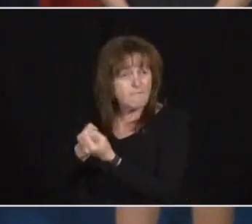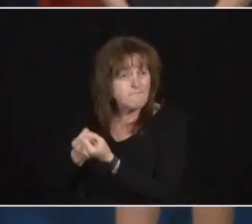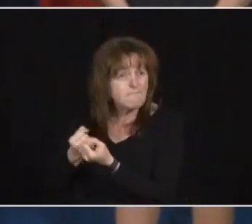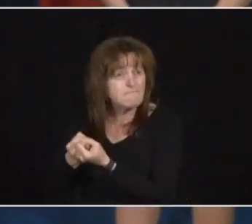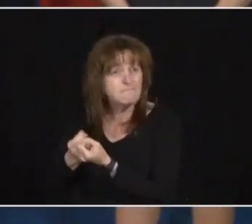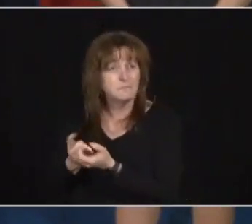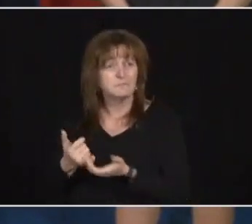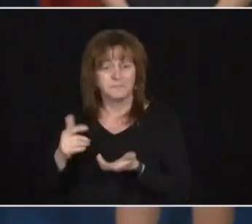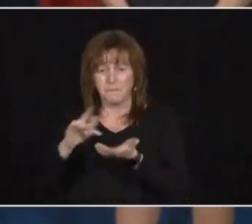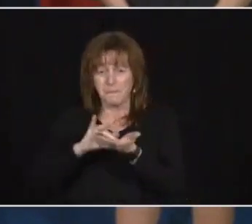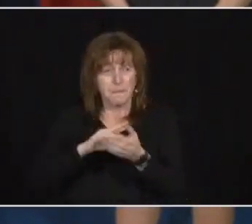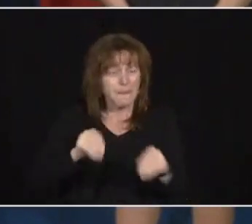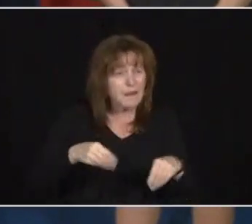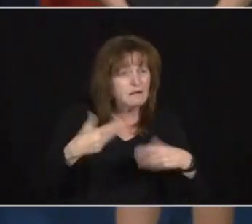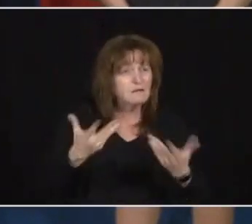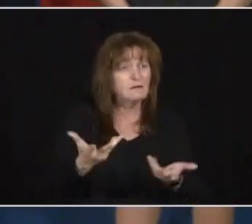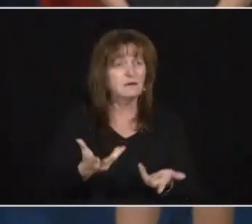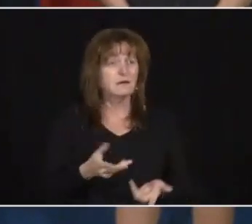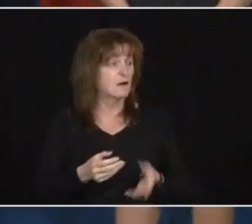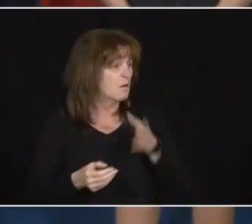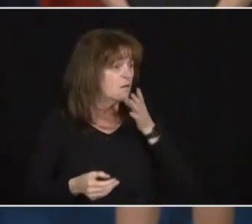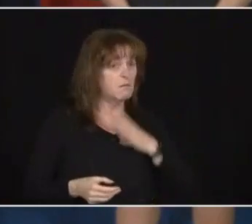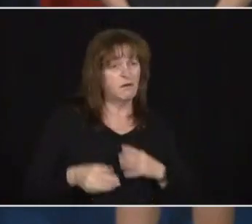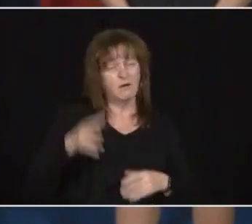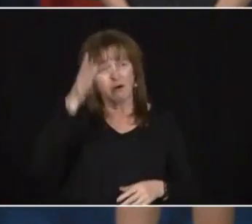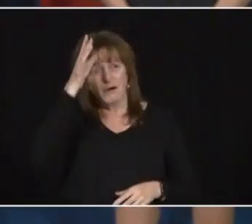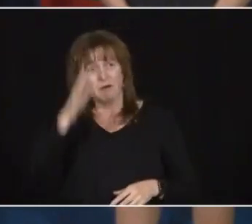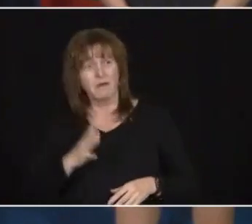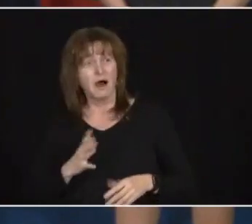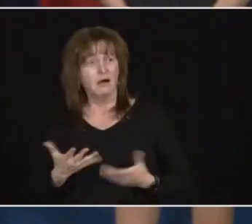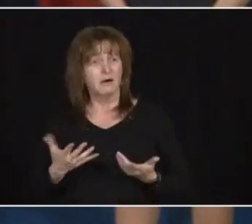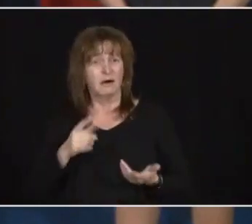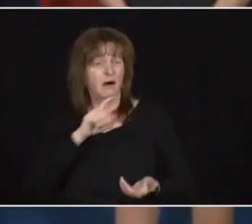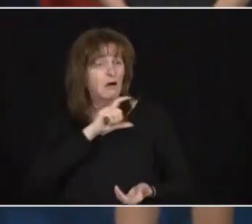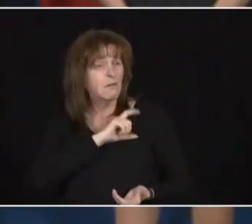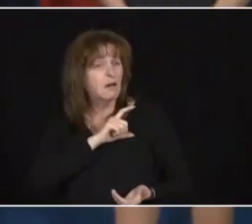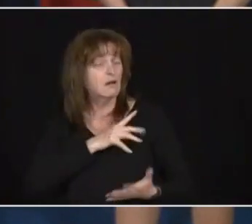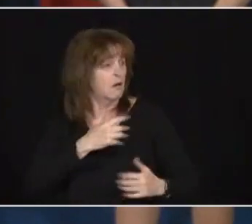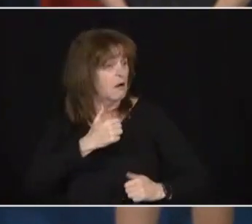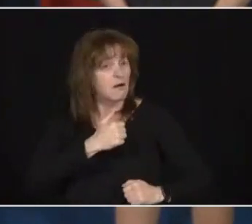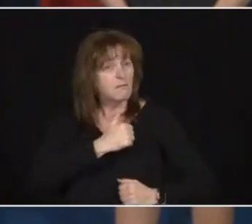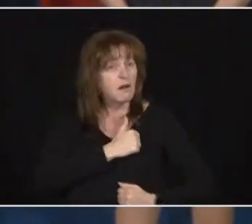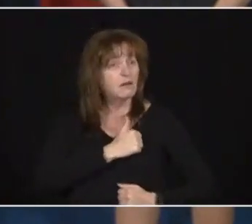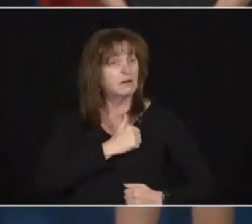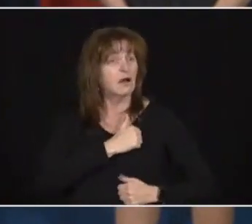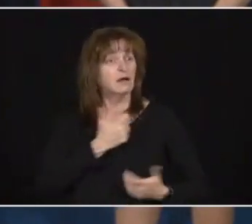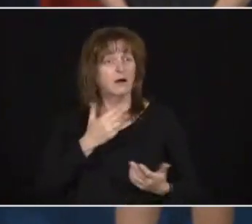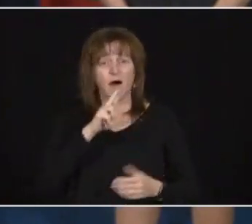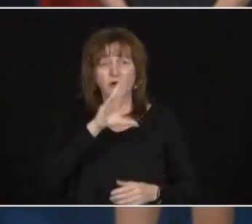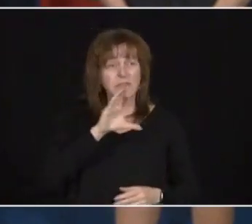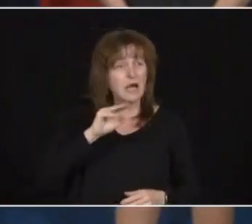They are our women and men in uniform who courageously serve to protect our people and our country.